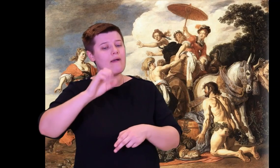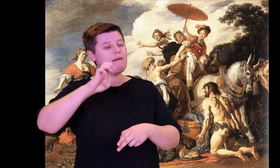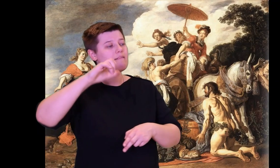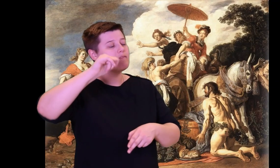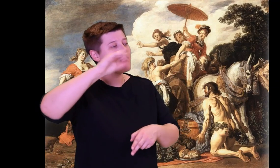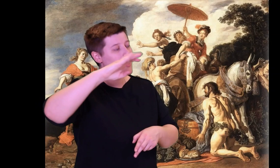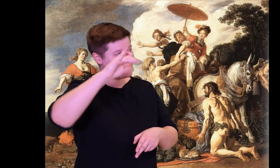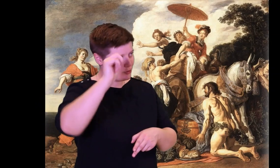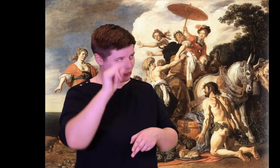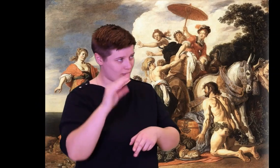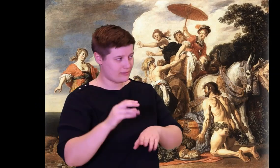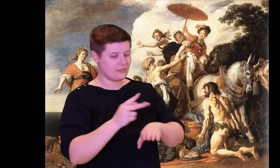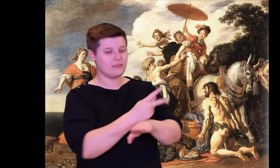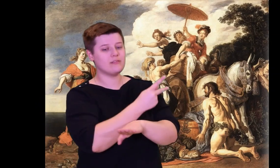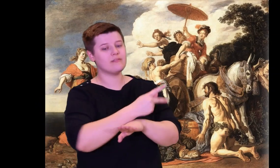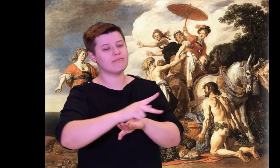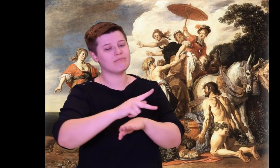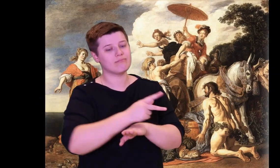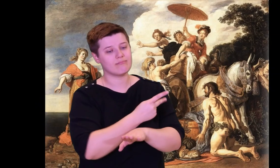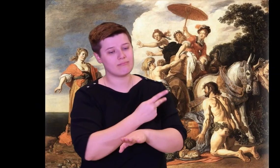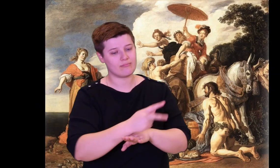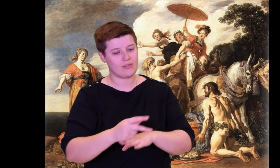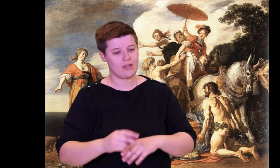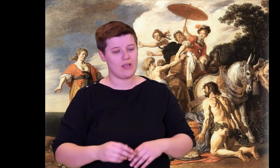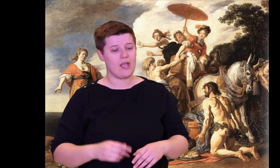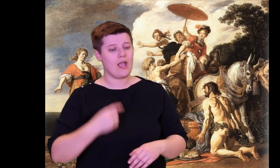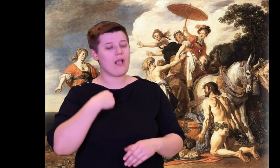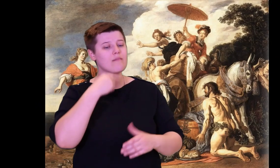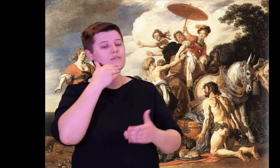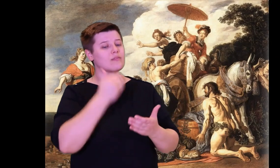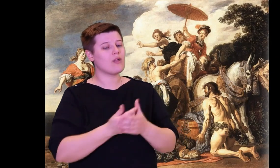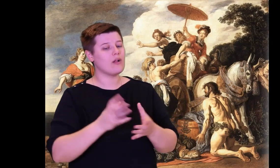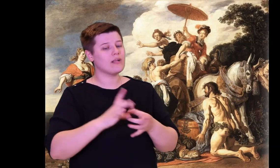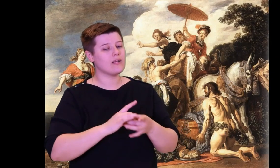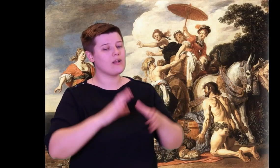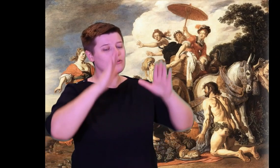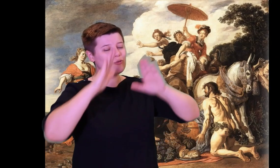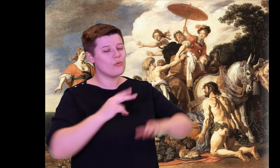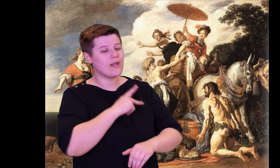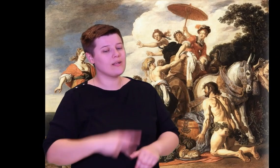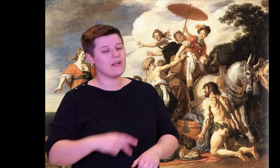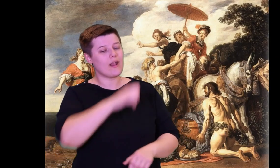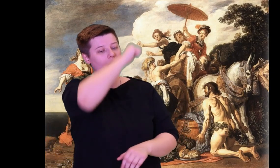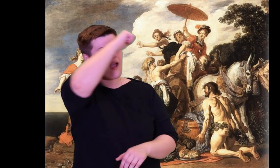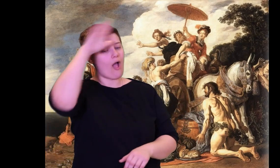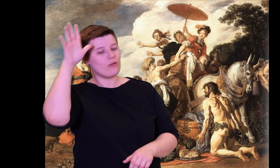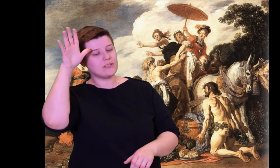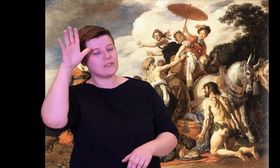I will show you the town. The people here are called Phaeacians, and I am the daughter